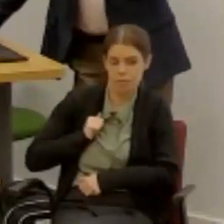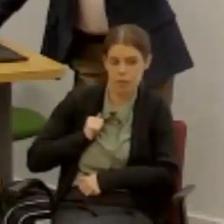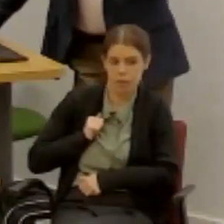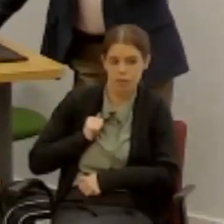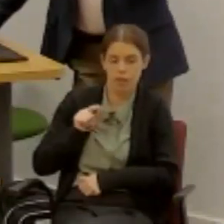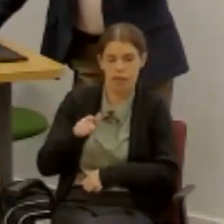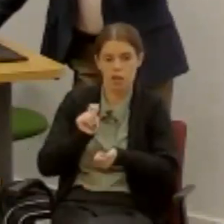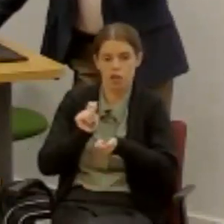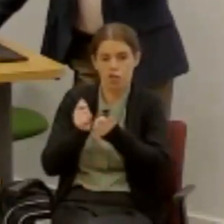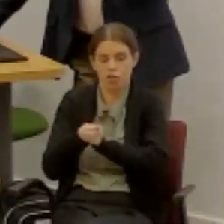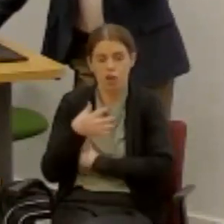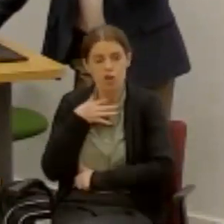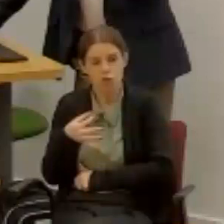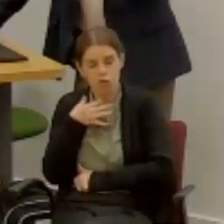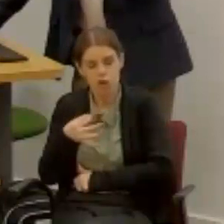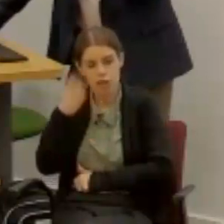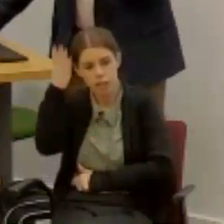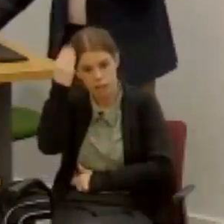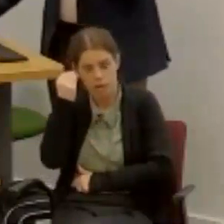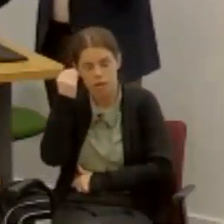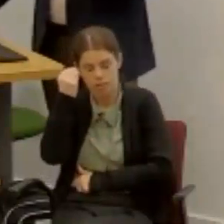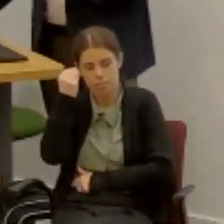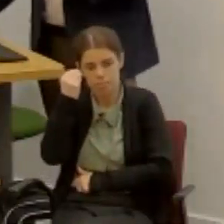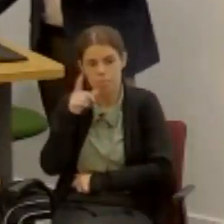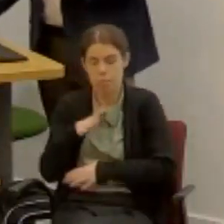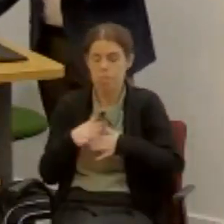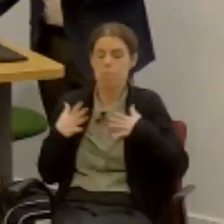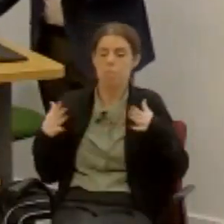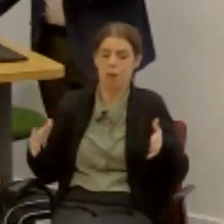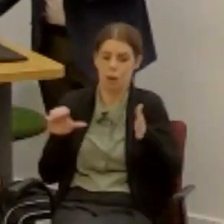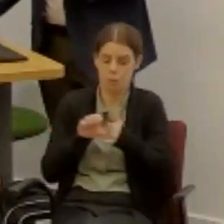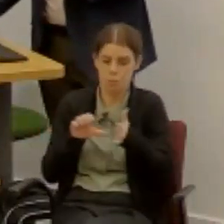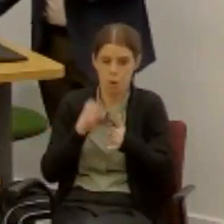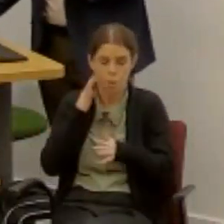So that changes your risk of dementia now the big problem back to dementia research